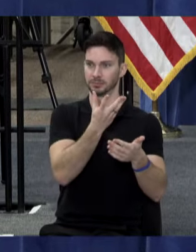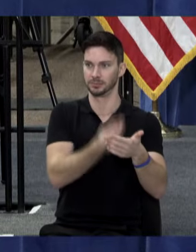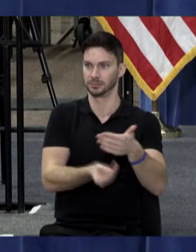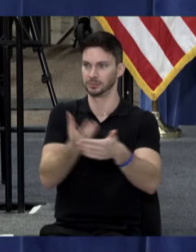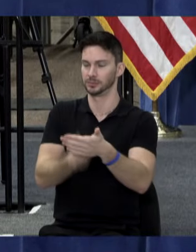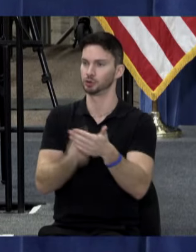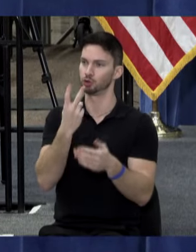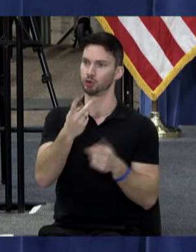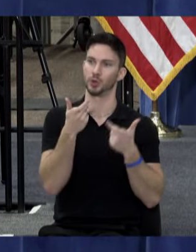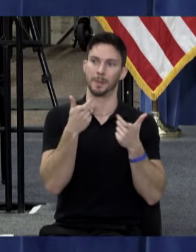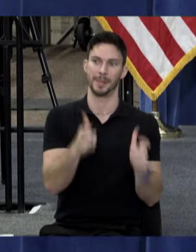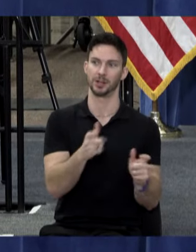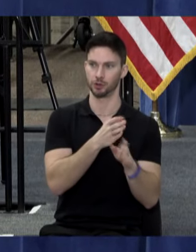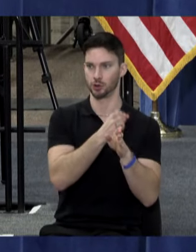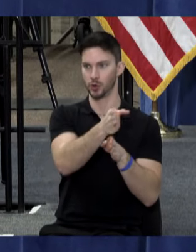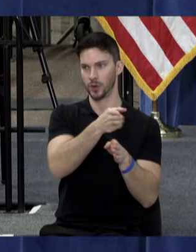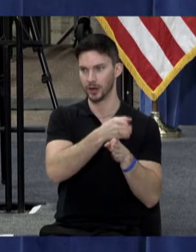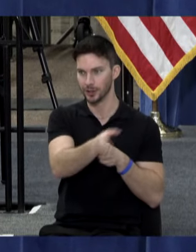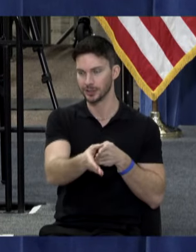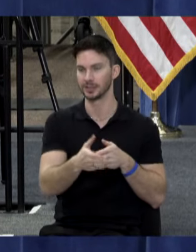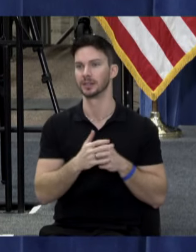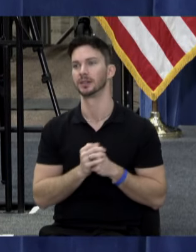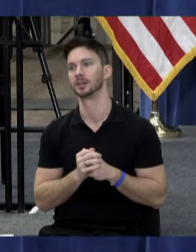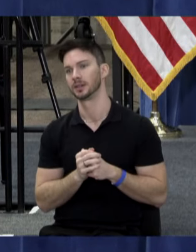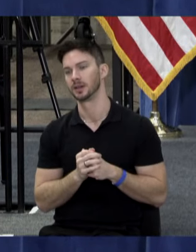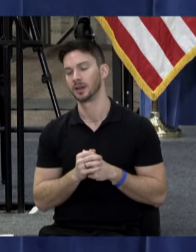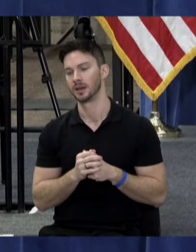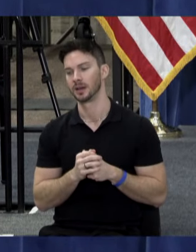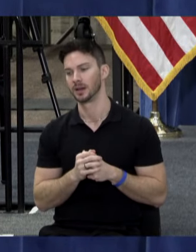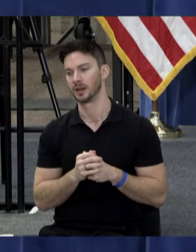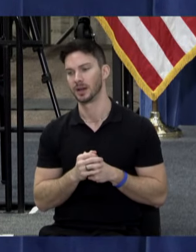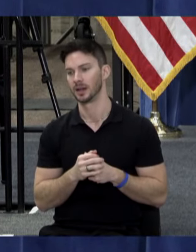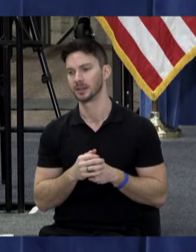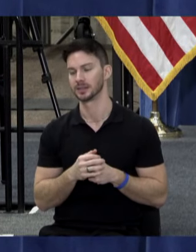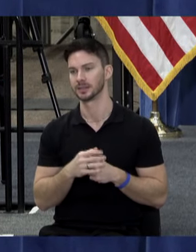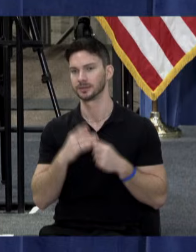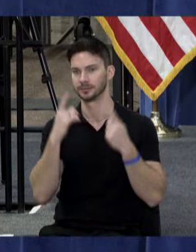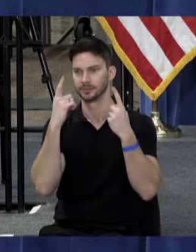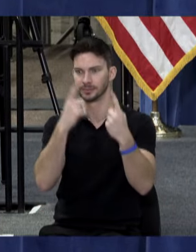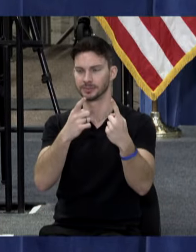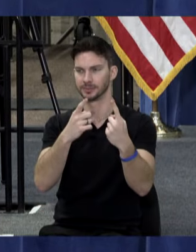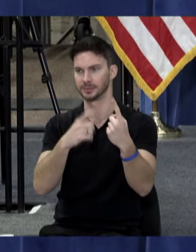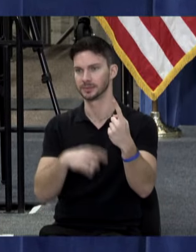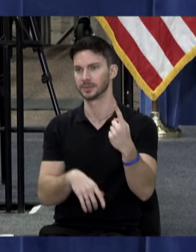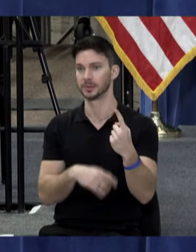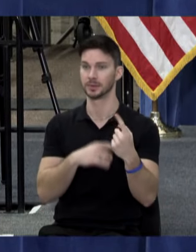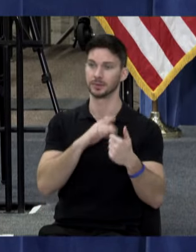and I don't count the teaching one, but my, you know, blind rehab career and my career in